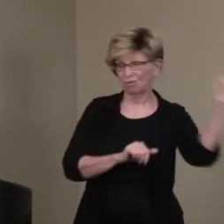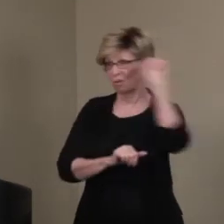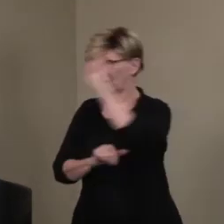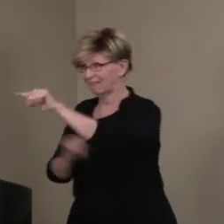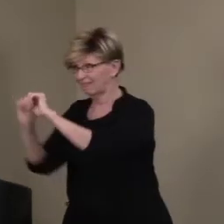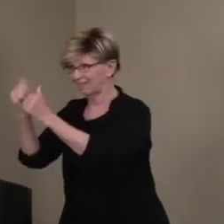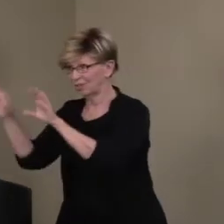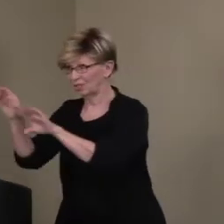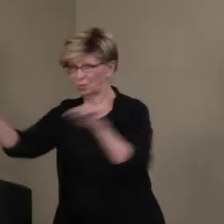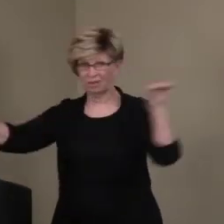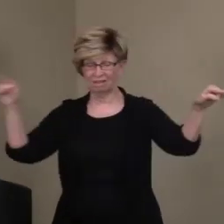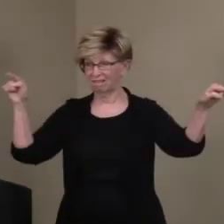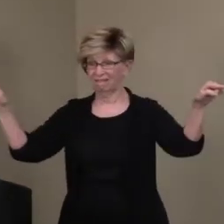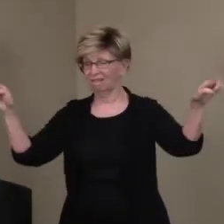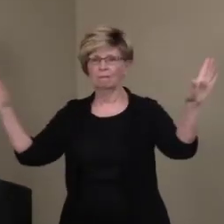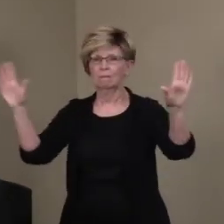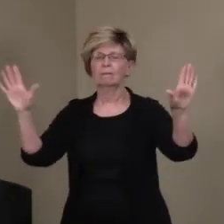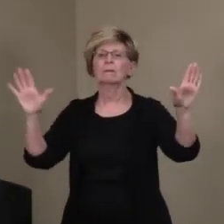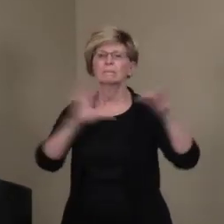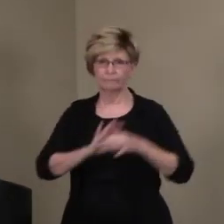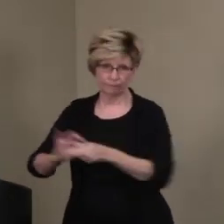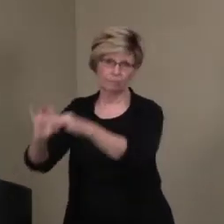agency is doing this but doesn't know that the other agency is doing this as